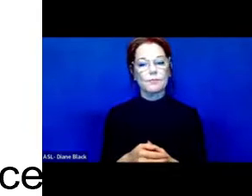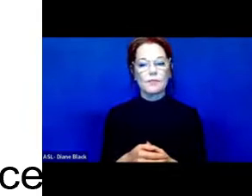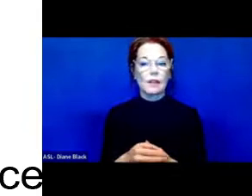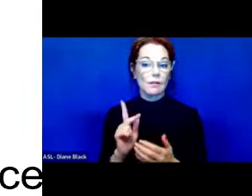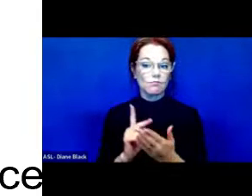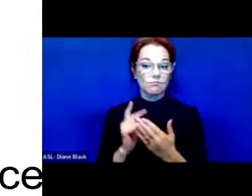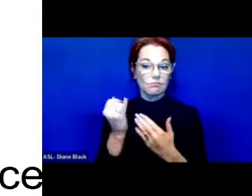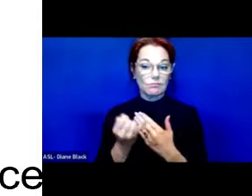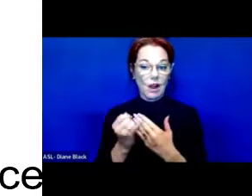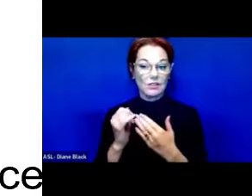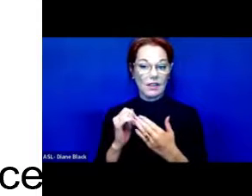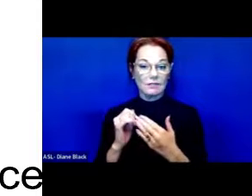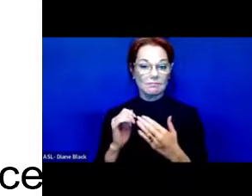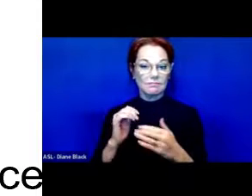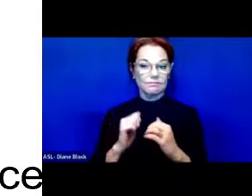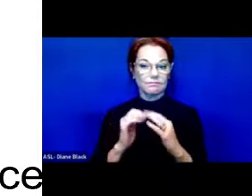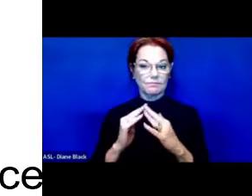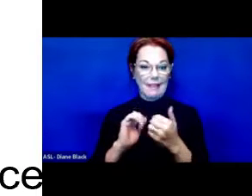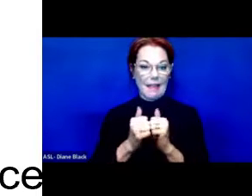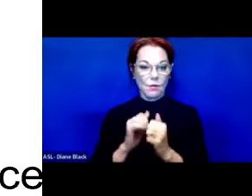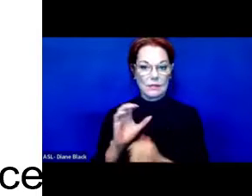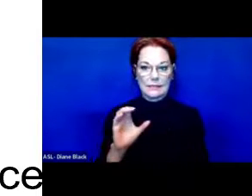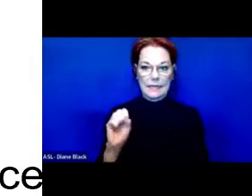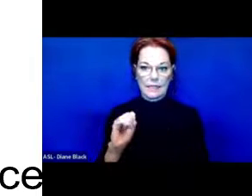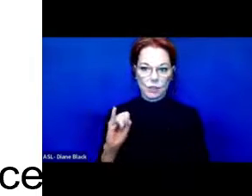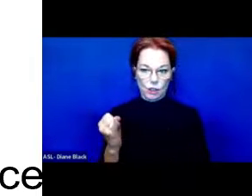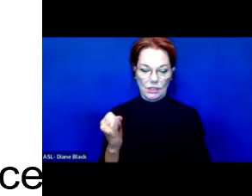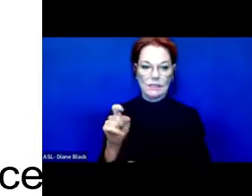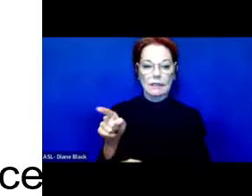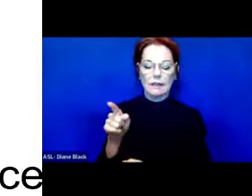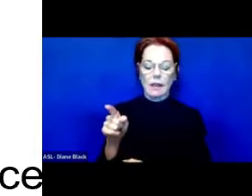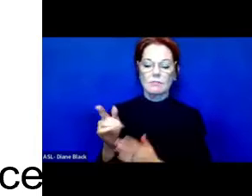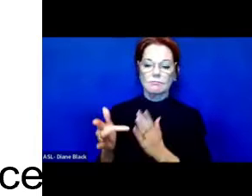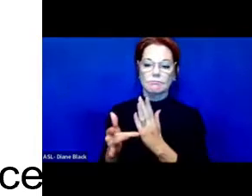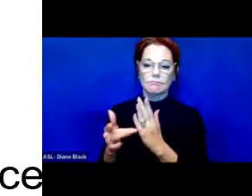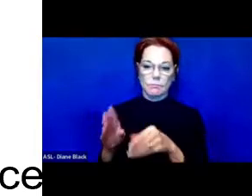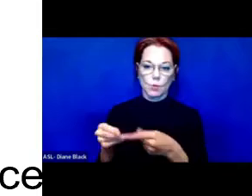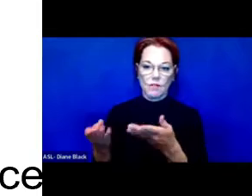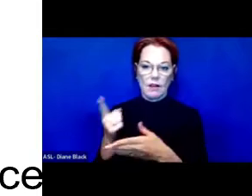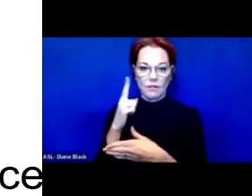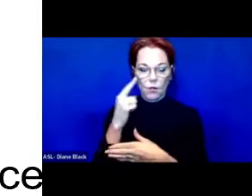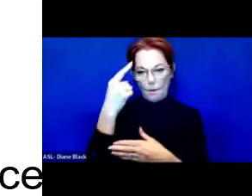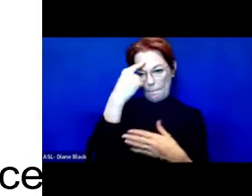about. So CSG is the primary technical assistance provider under the justice and mental health collaboration grant, as